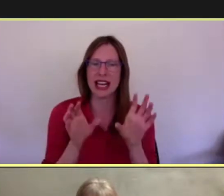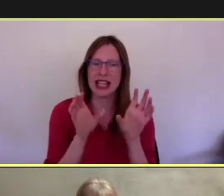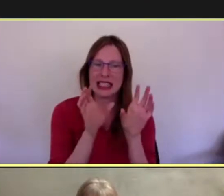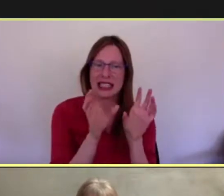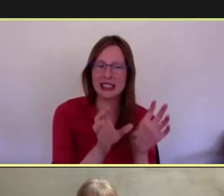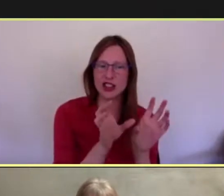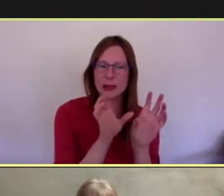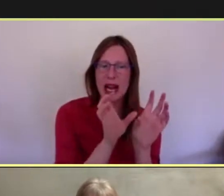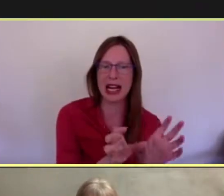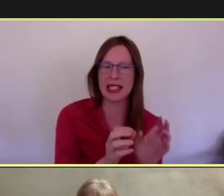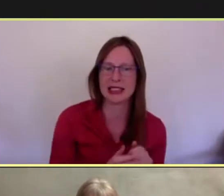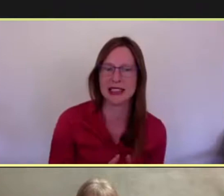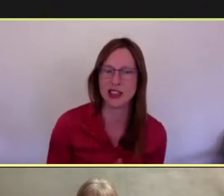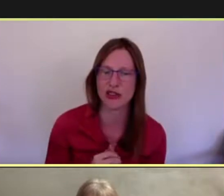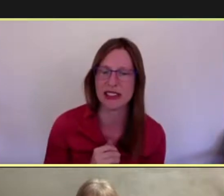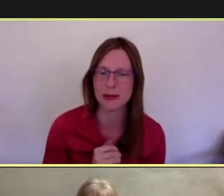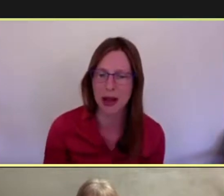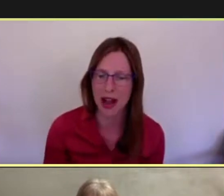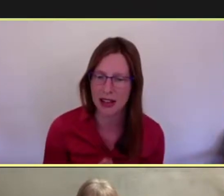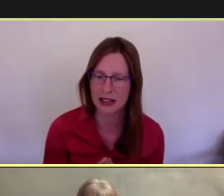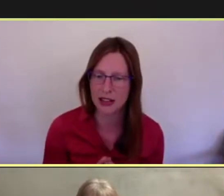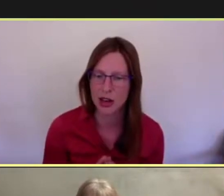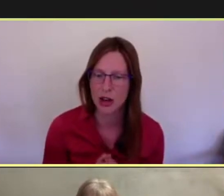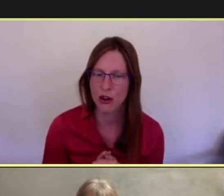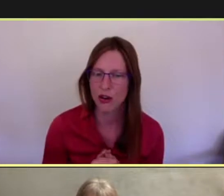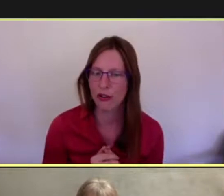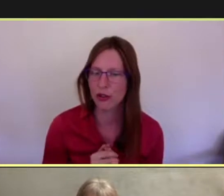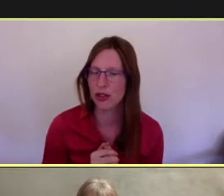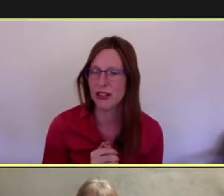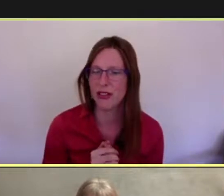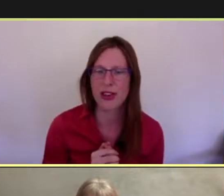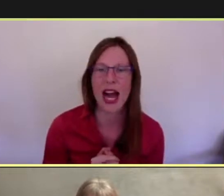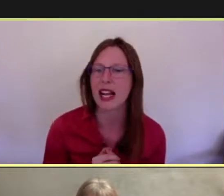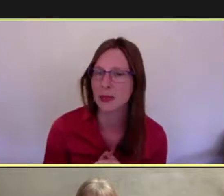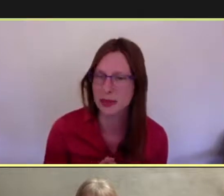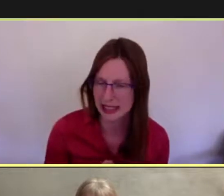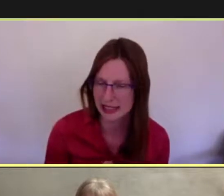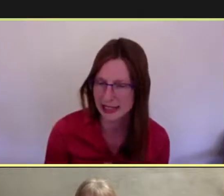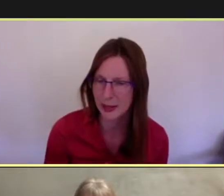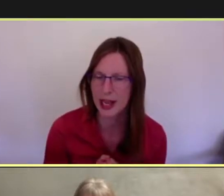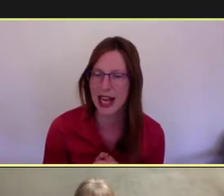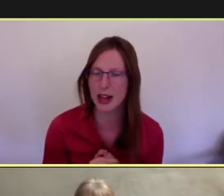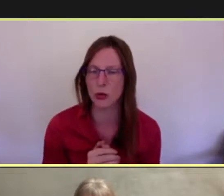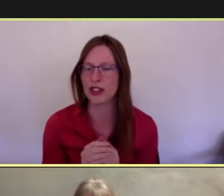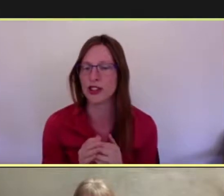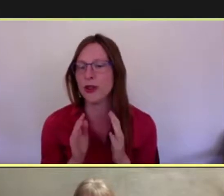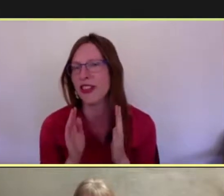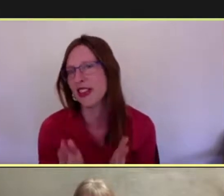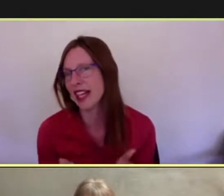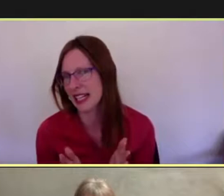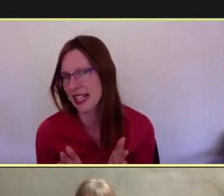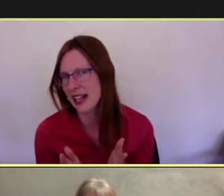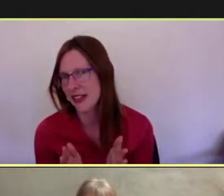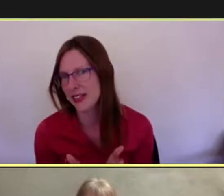And I would like each panelist to respond for five minutes about what you think this